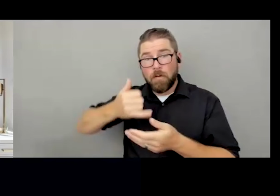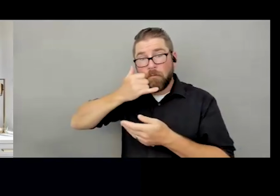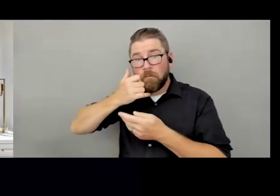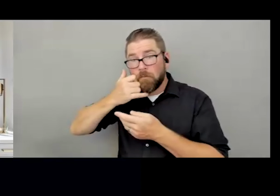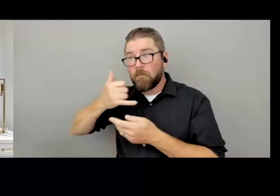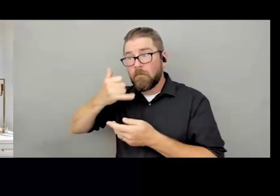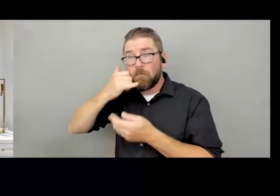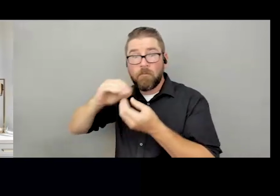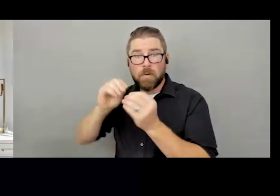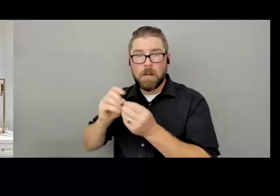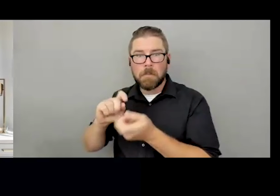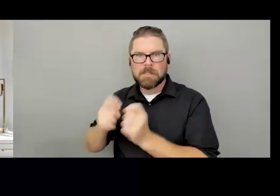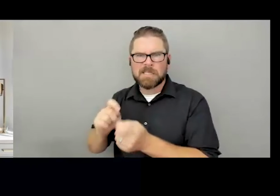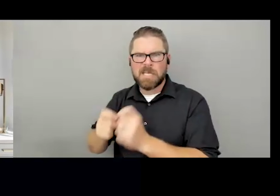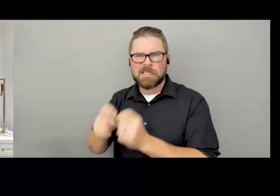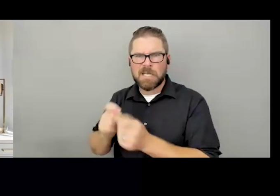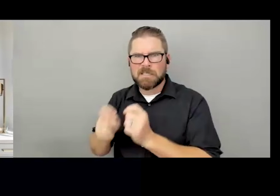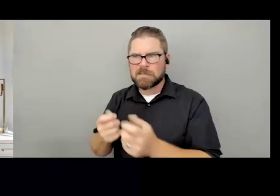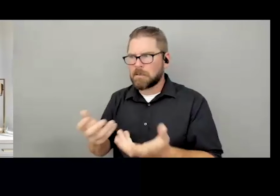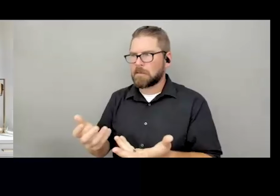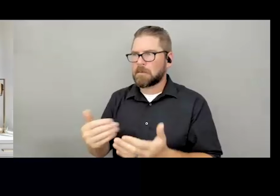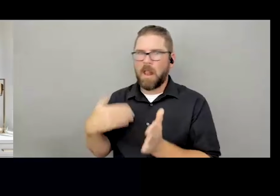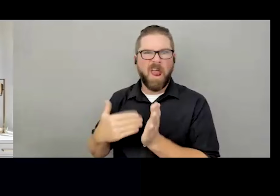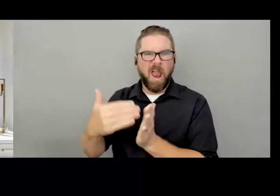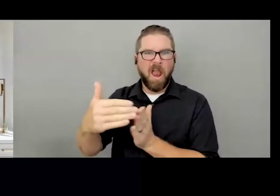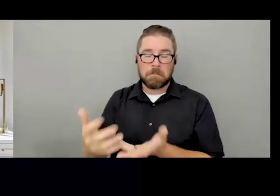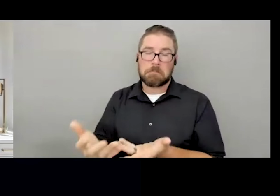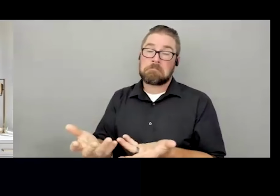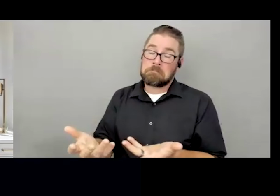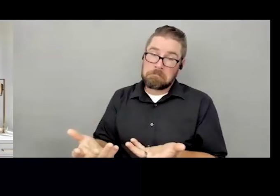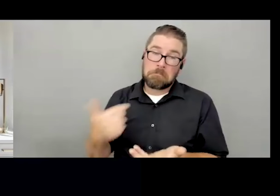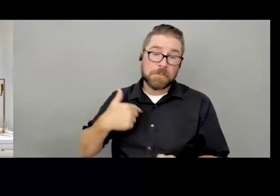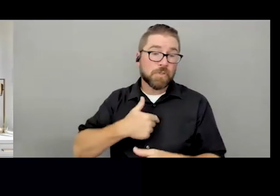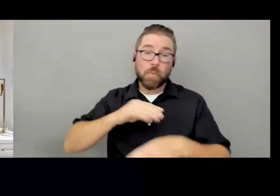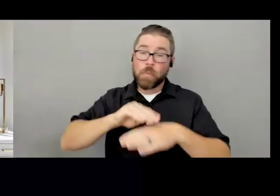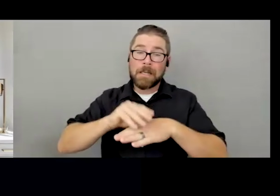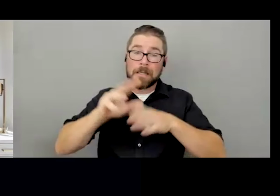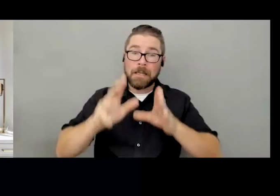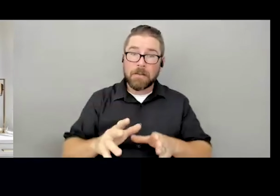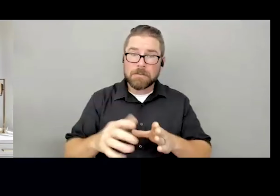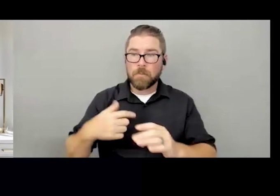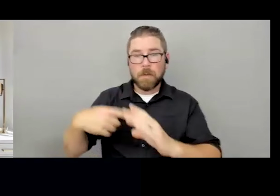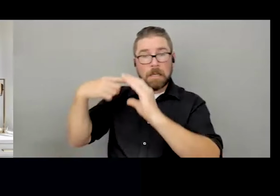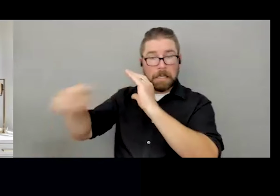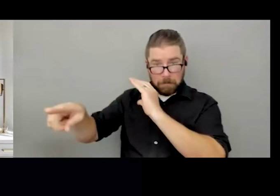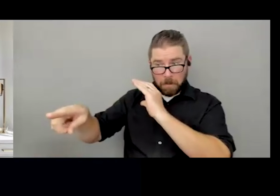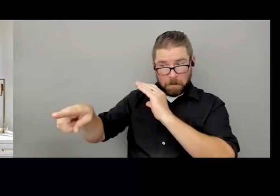So when we as counselors are reaching out to these students, we send them emails. Everybody knows they're